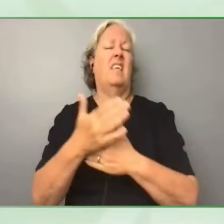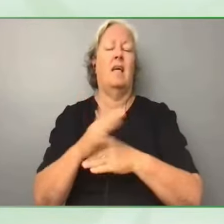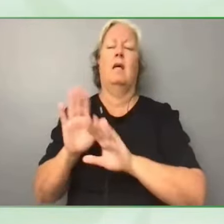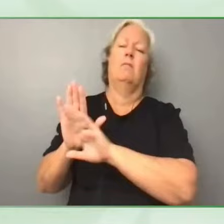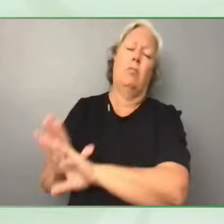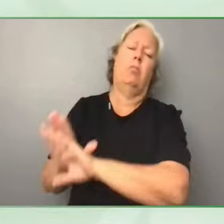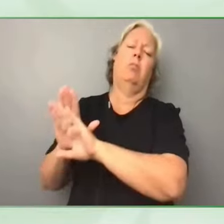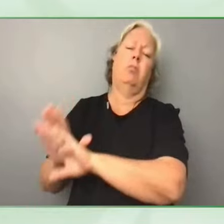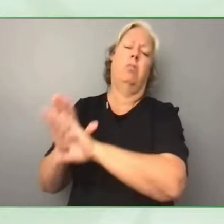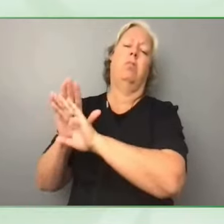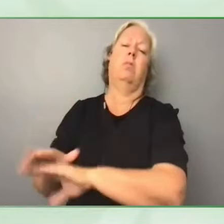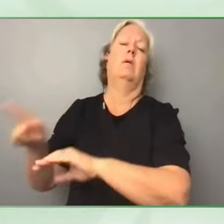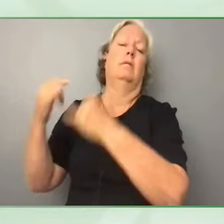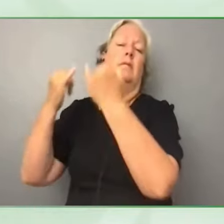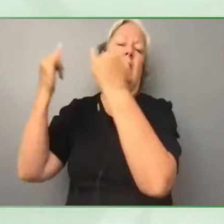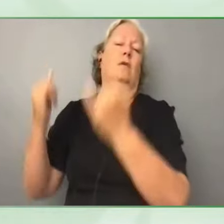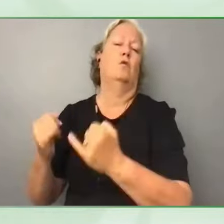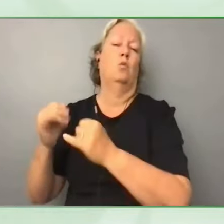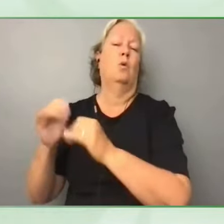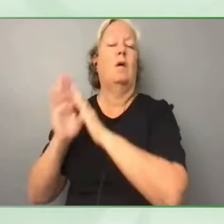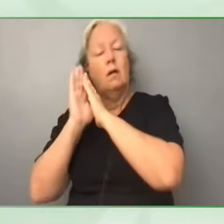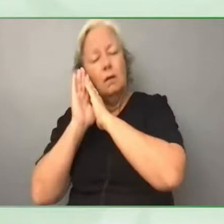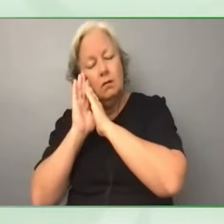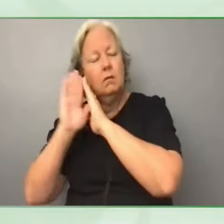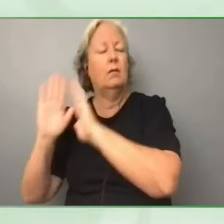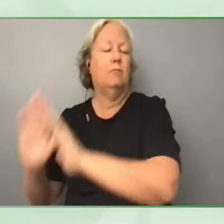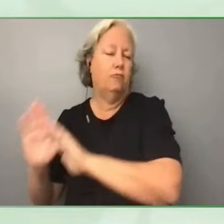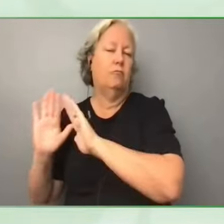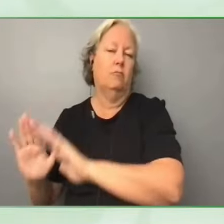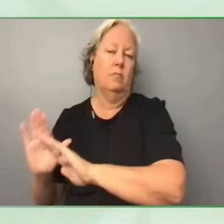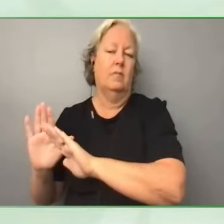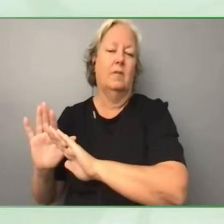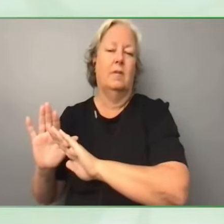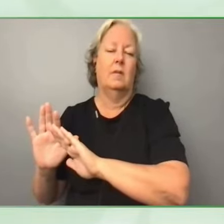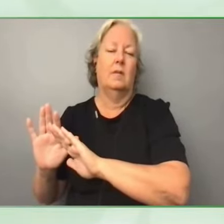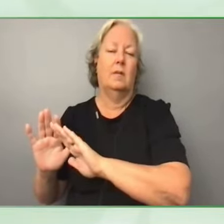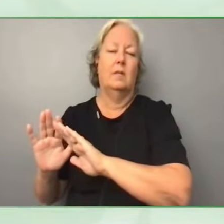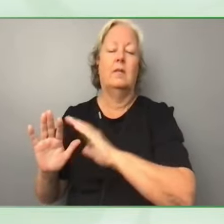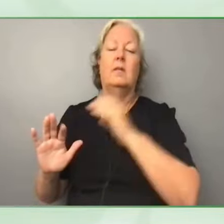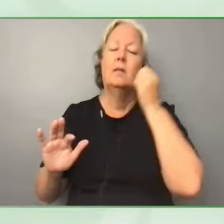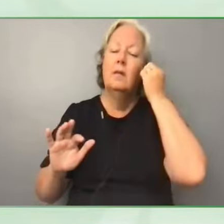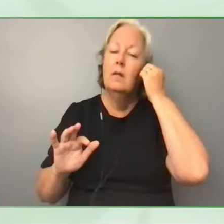at the same level, another factor will be empowering the families and